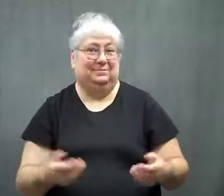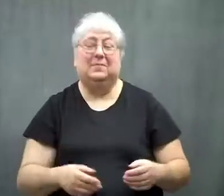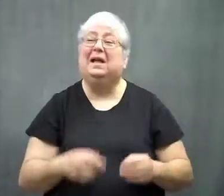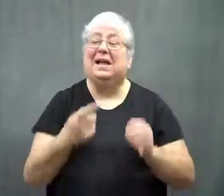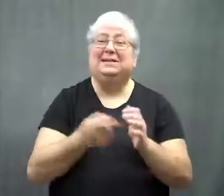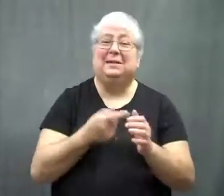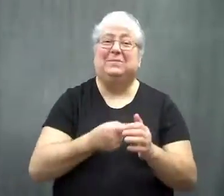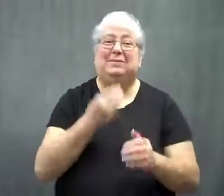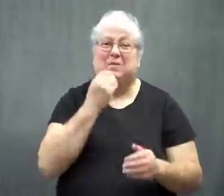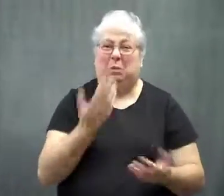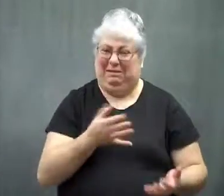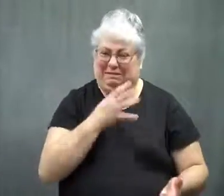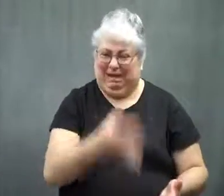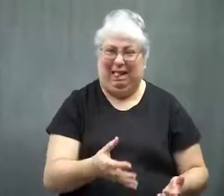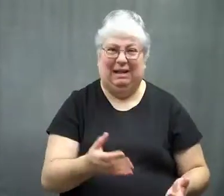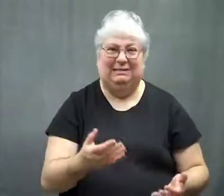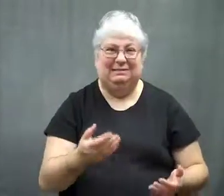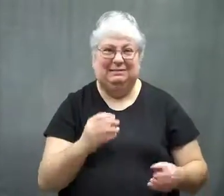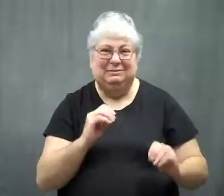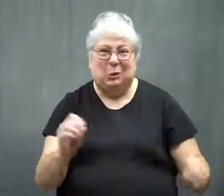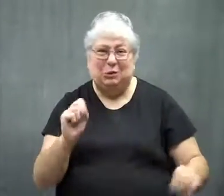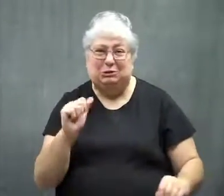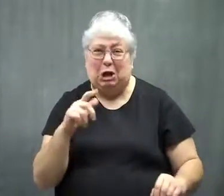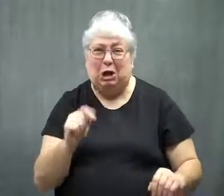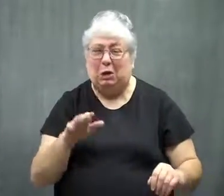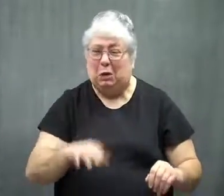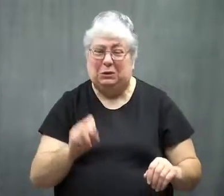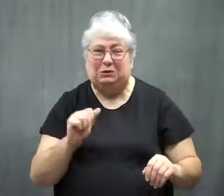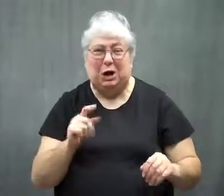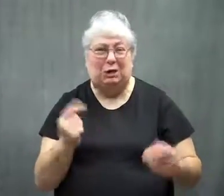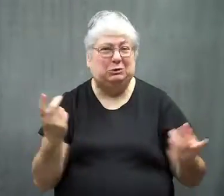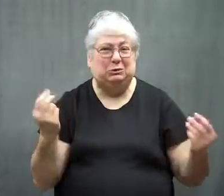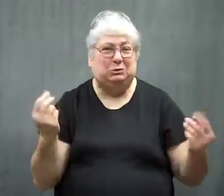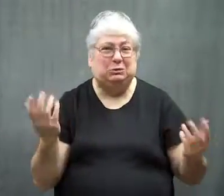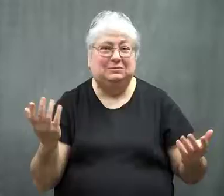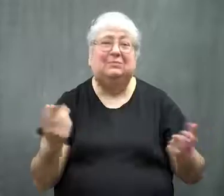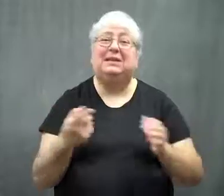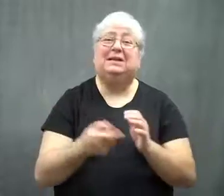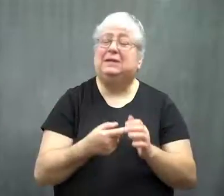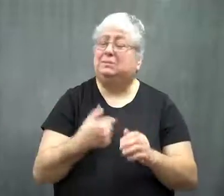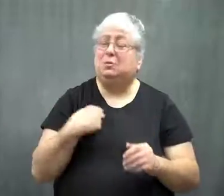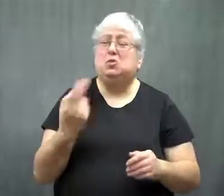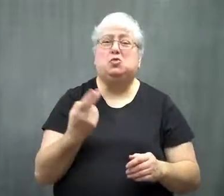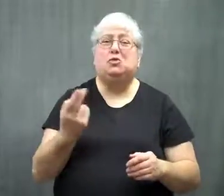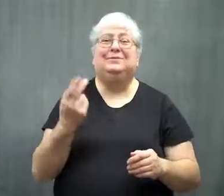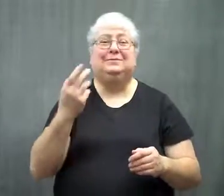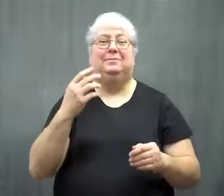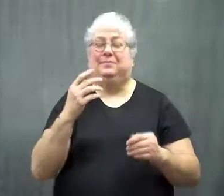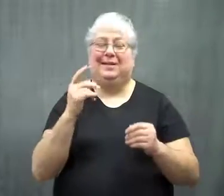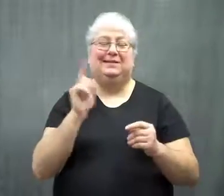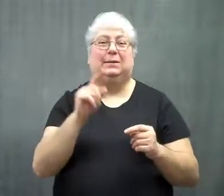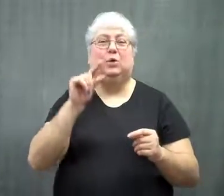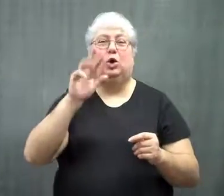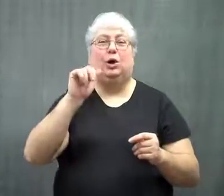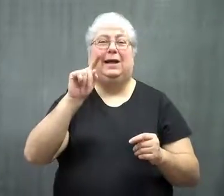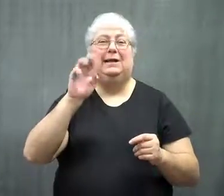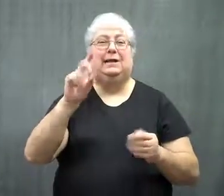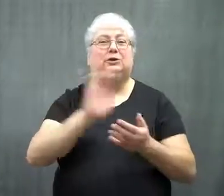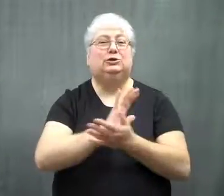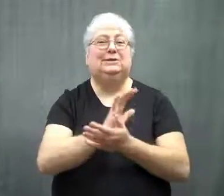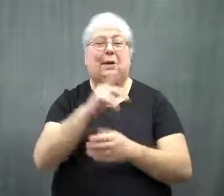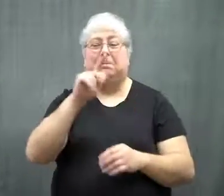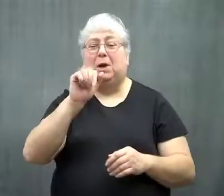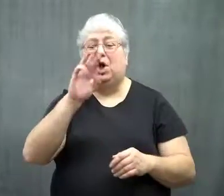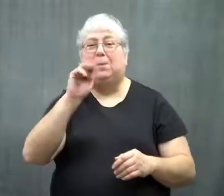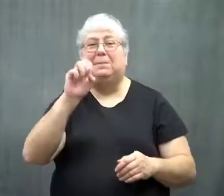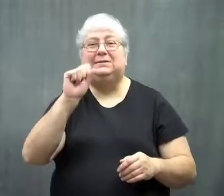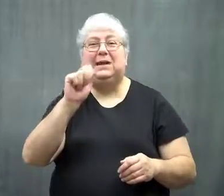Sometimes food tastes yucky without salt. What can you do?